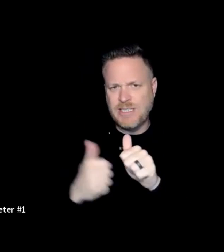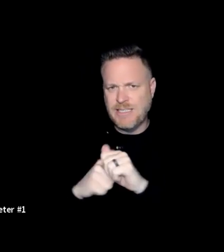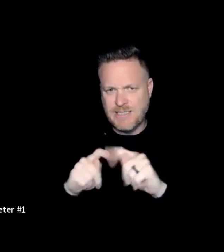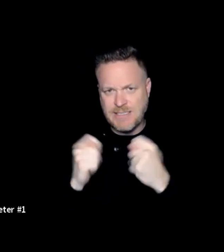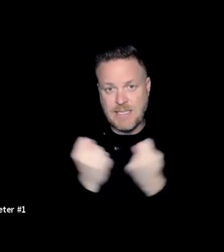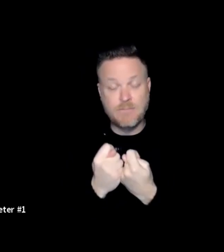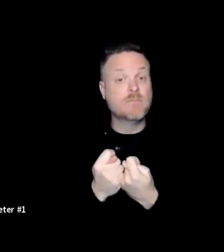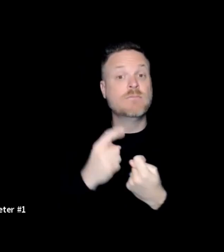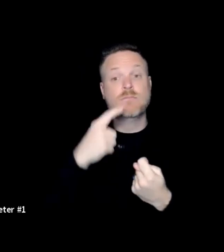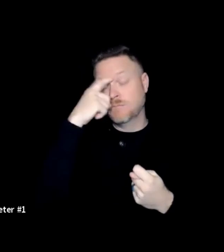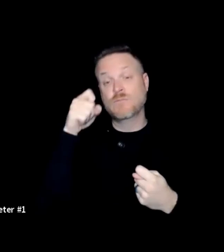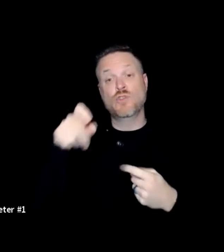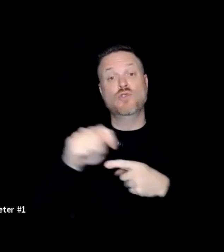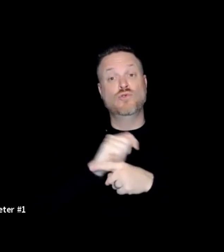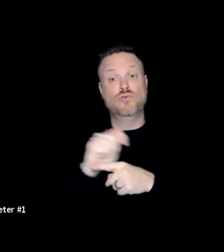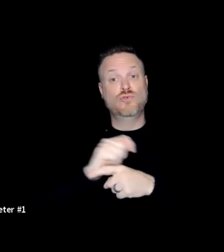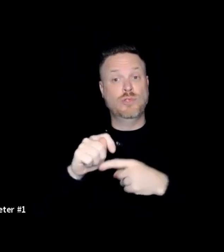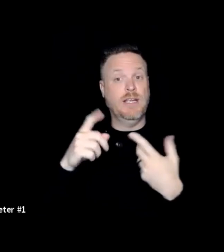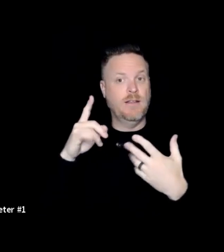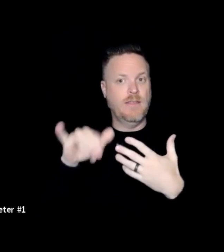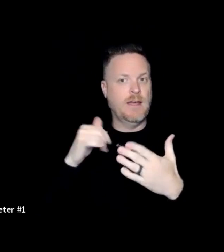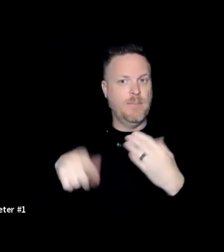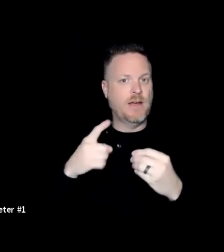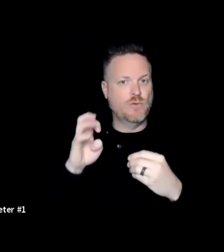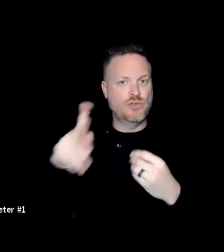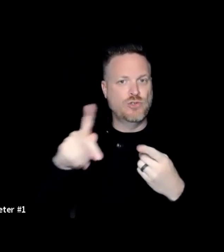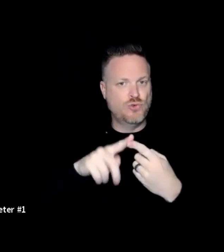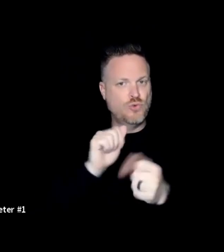What you would train an athletic trainer about Return to Learn is different than what you